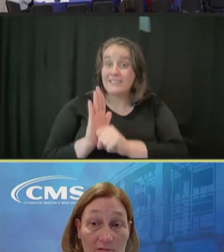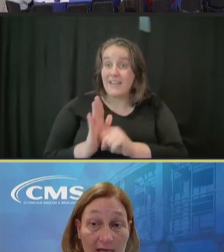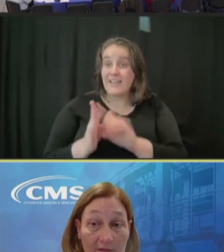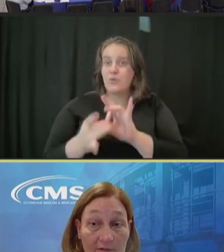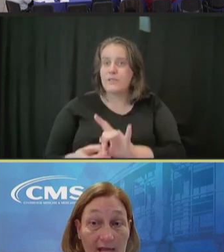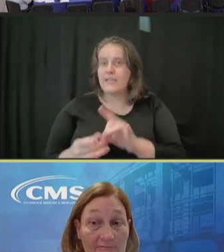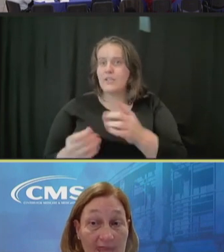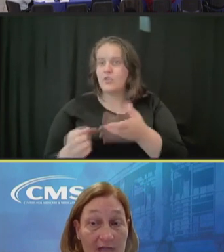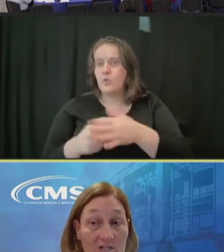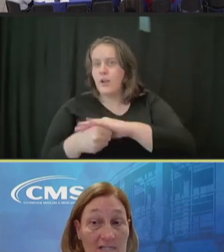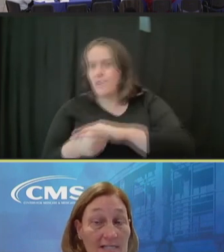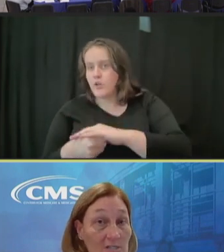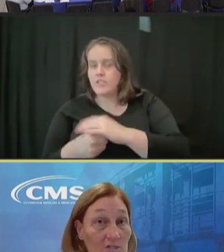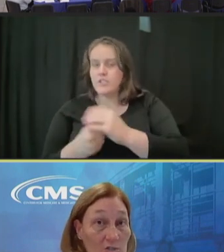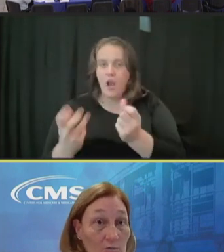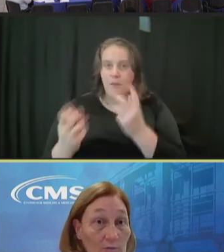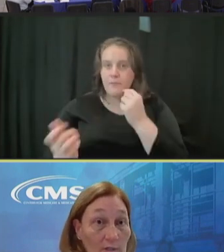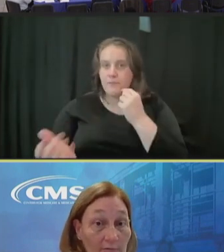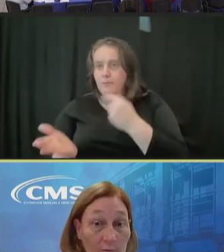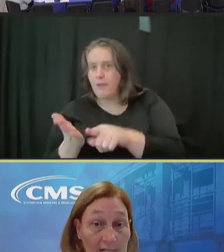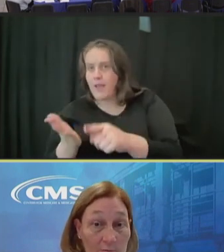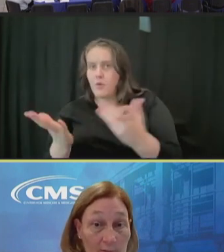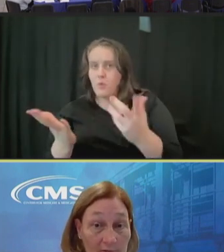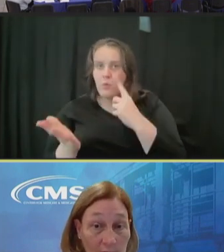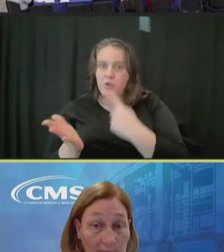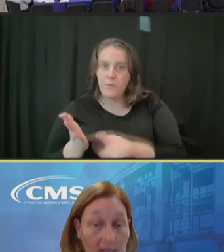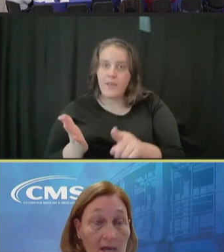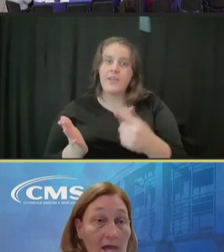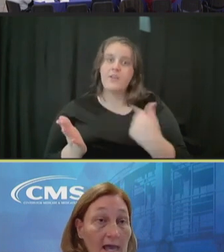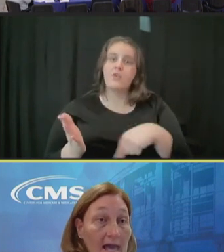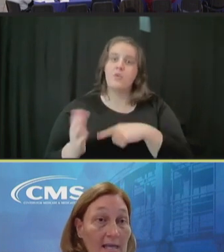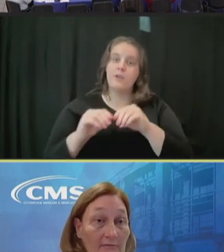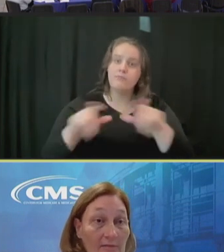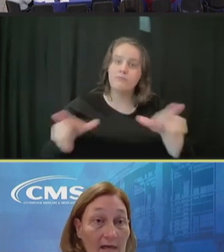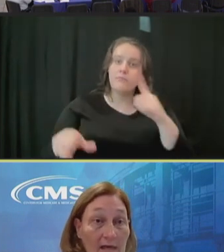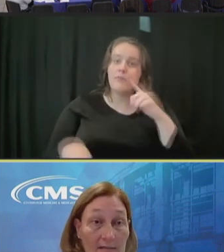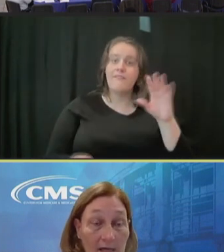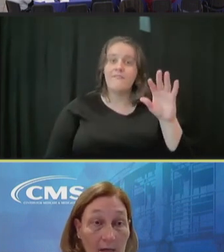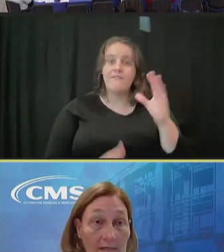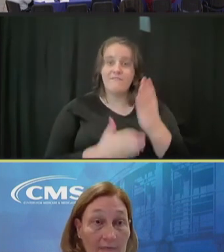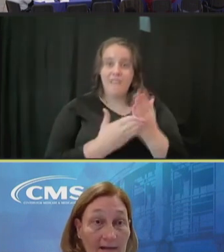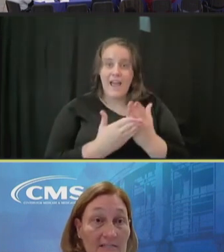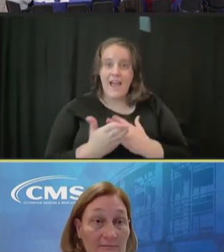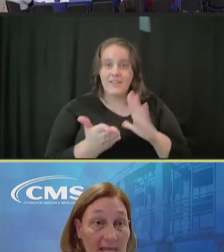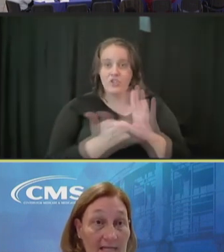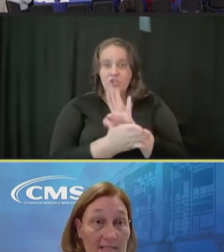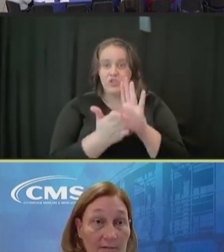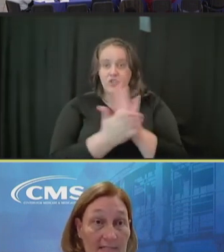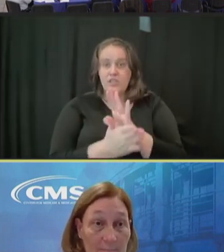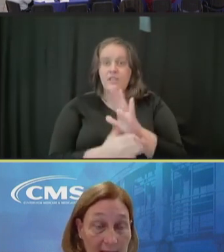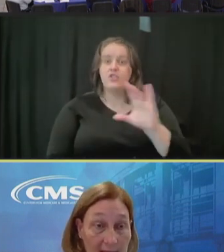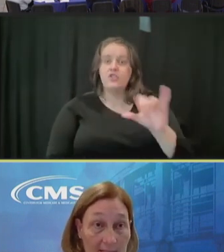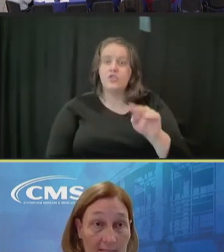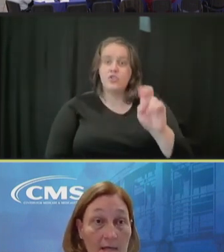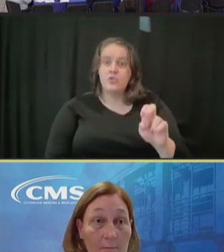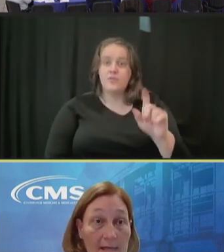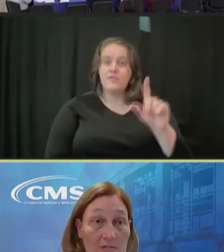official letter and fact sheet in June of 2023 ahead of the effective date to expand